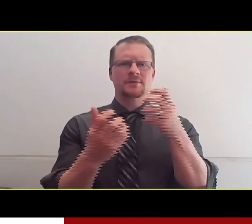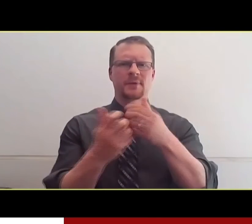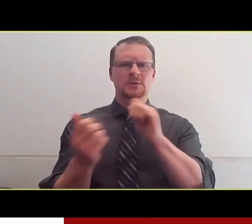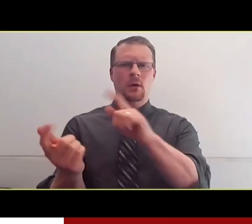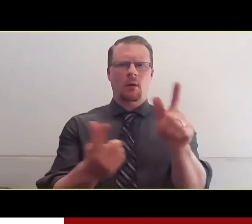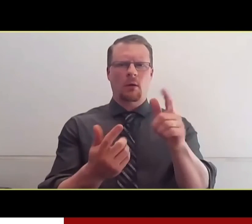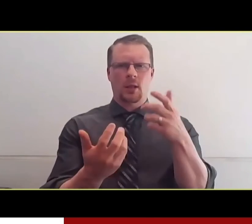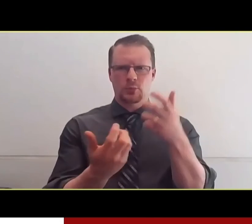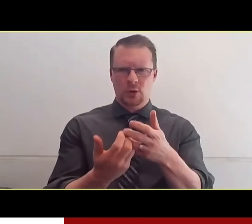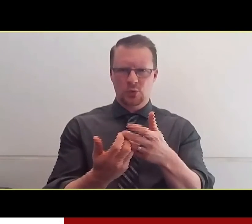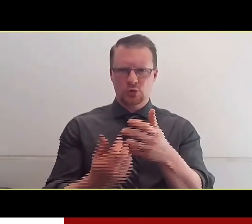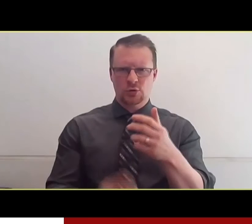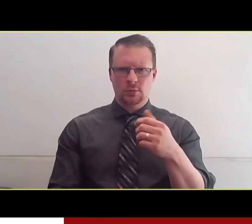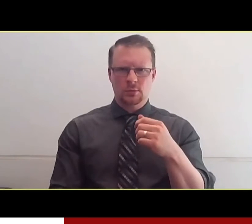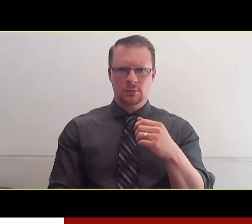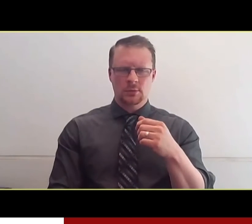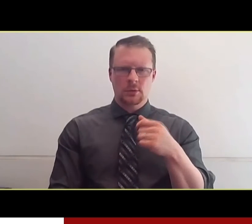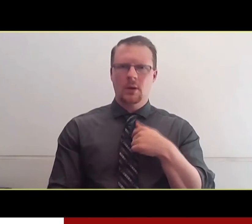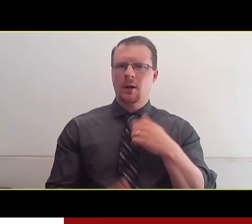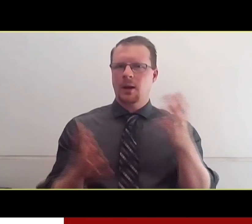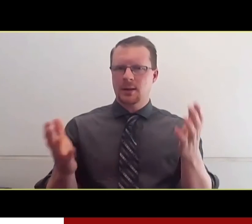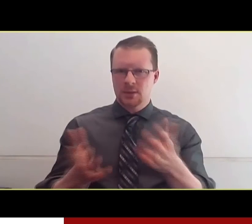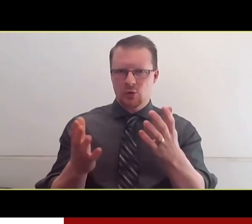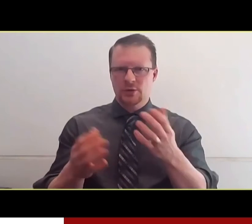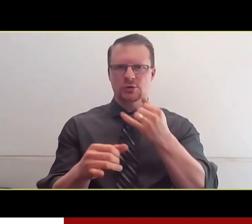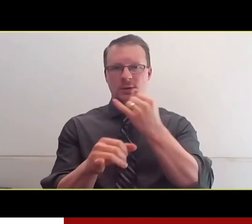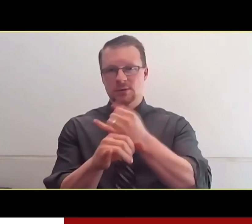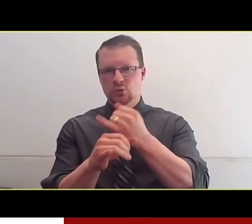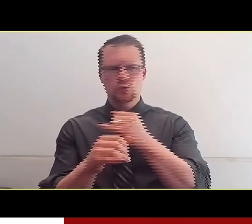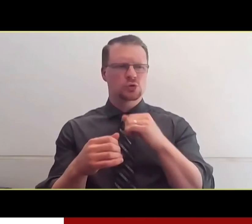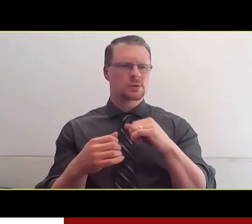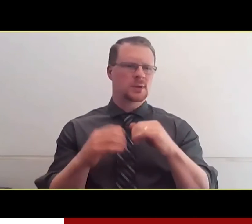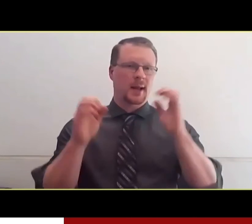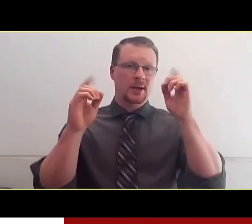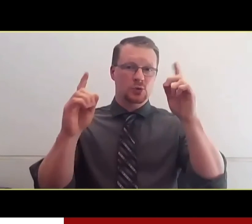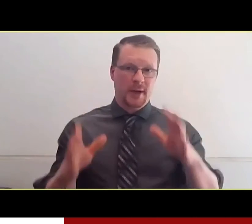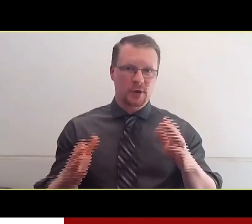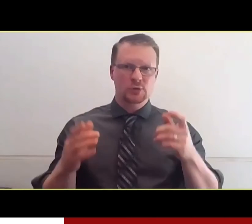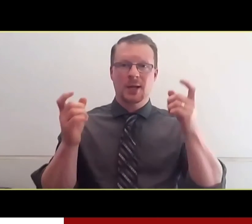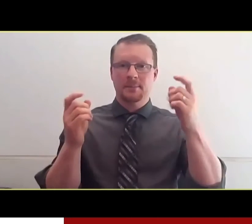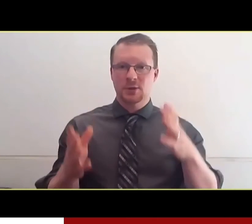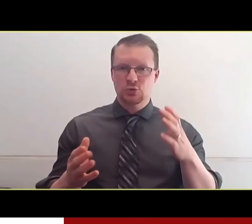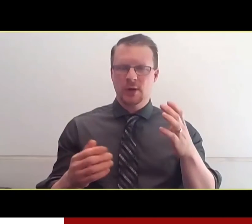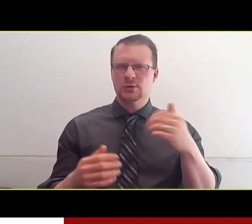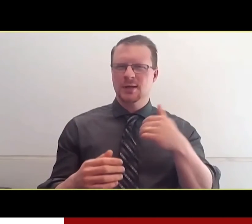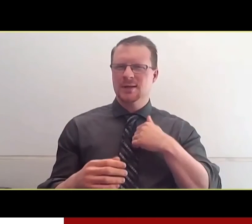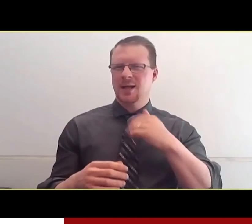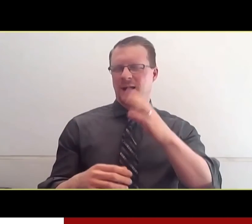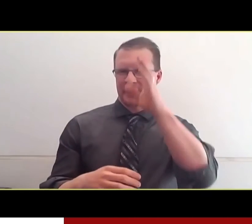Again, there's not a one size fits all approach. And I definitely encourage institutions and educators,